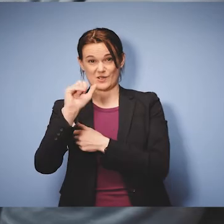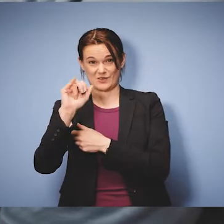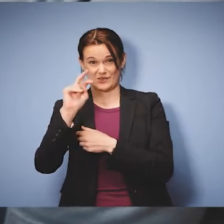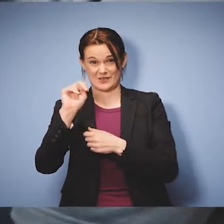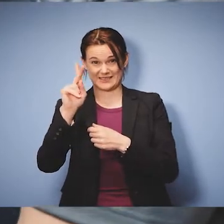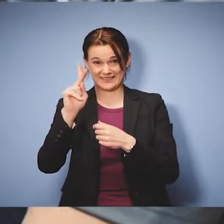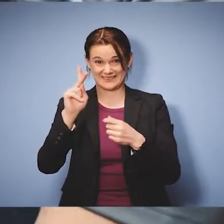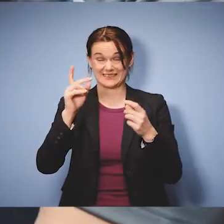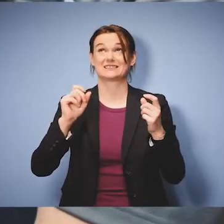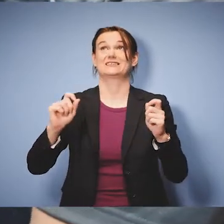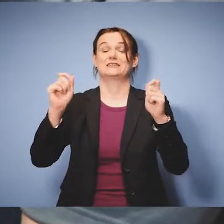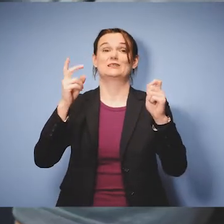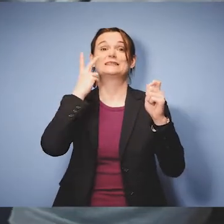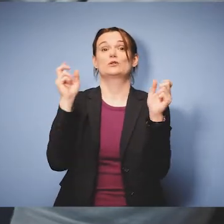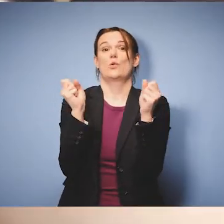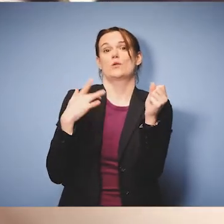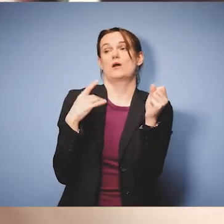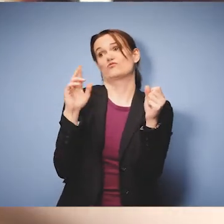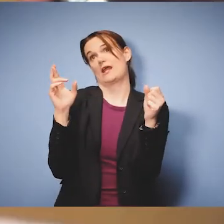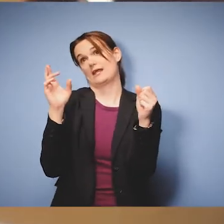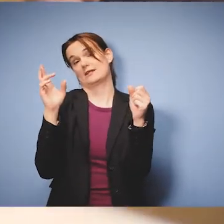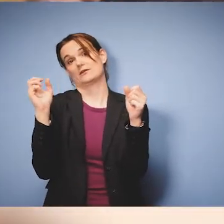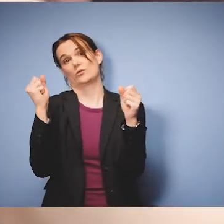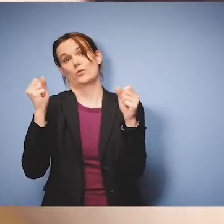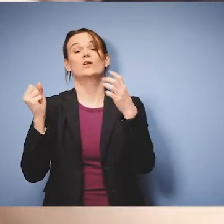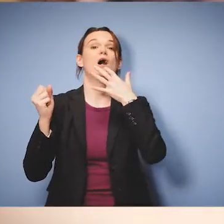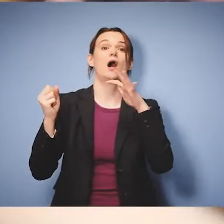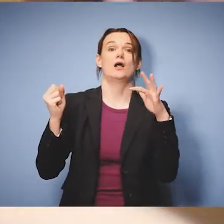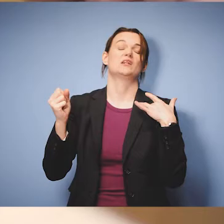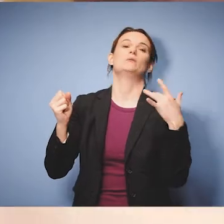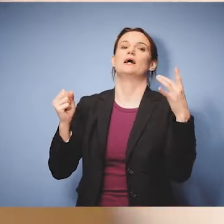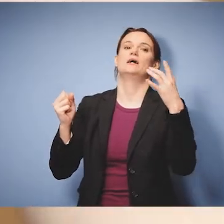typically the cold's always on the right hand side and the hot's on the left hand side.